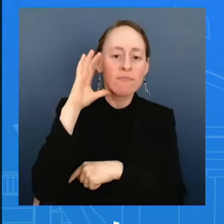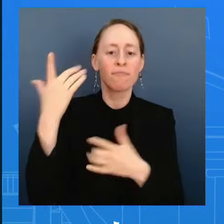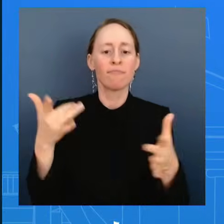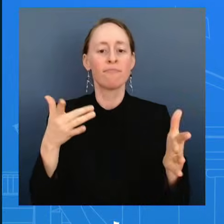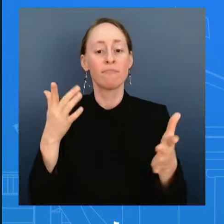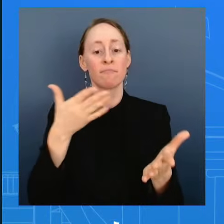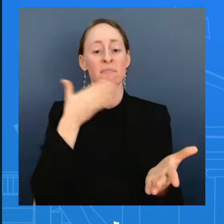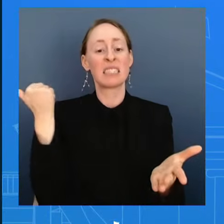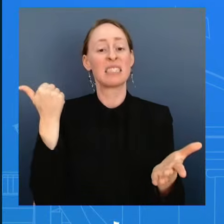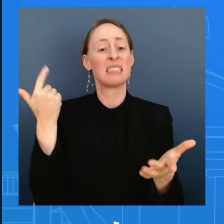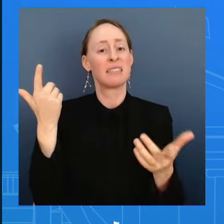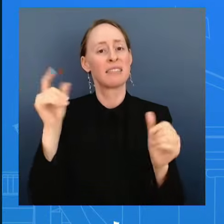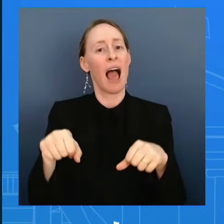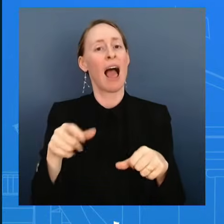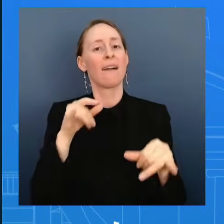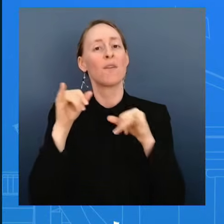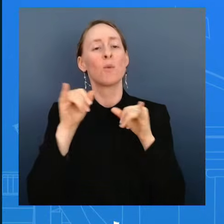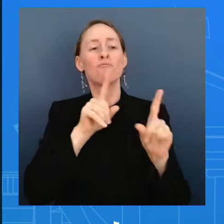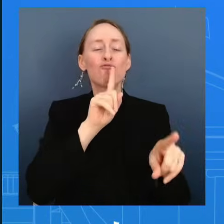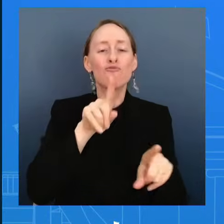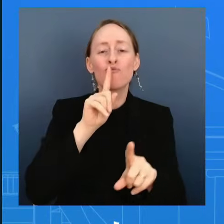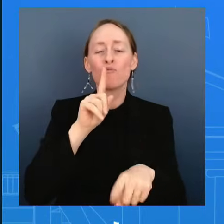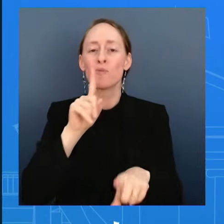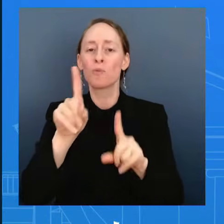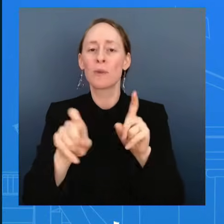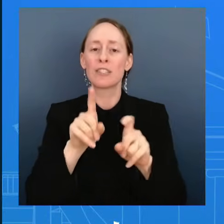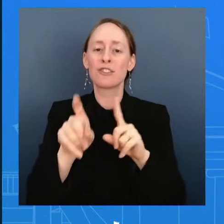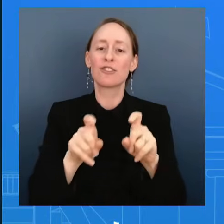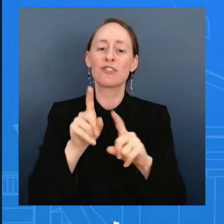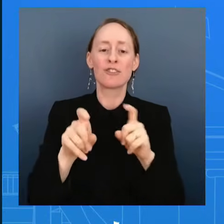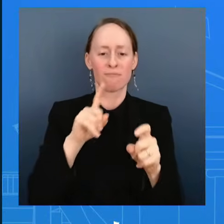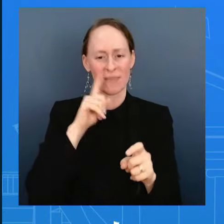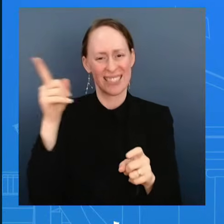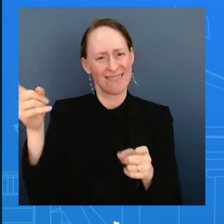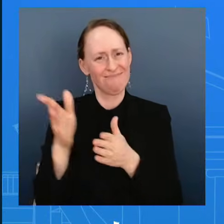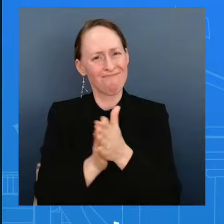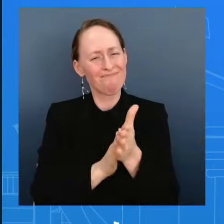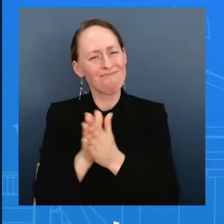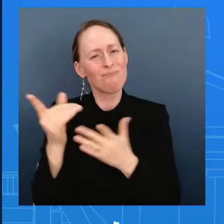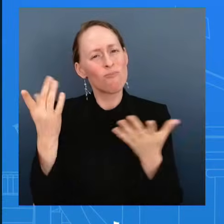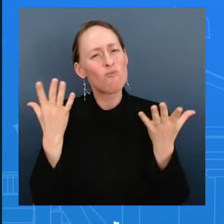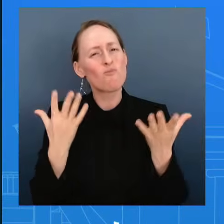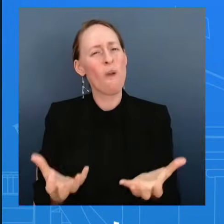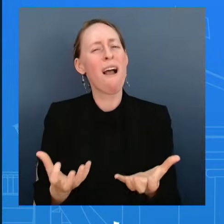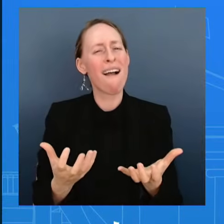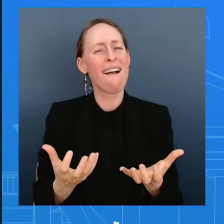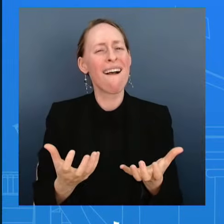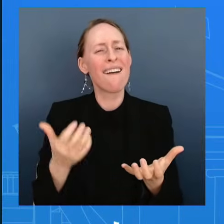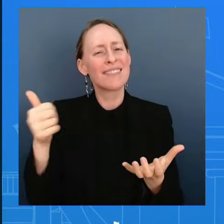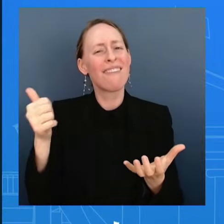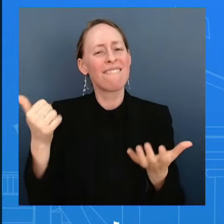that the president withdrew from the race himself. Has that unity and that enthusiasm surprised him at all?